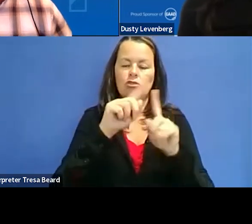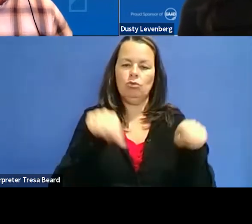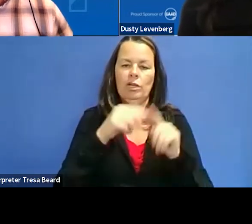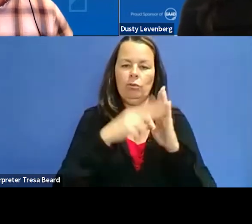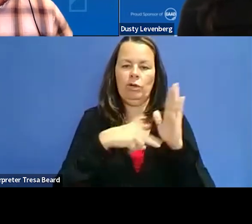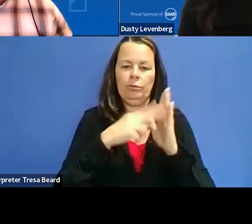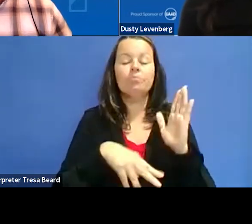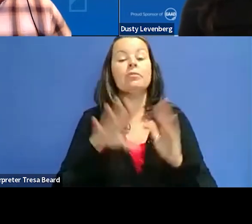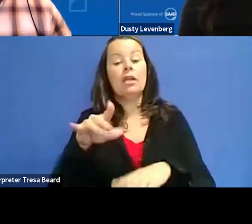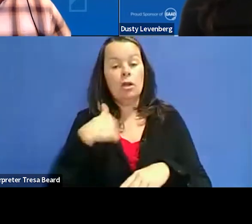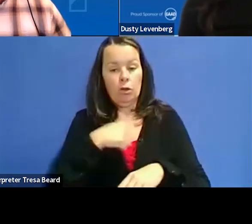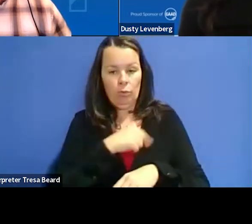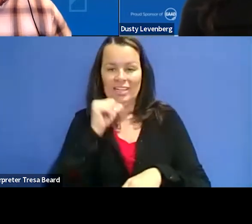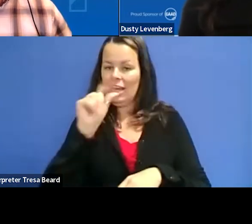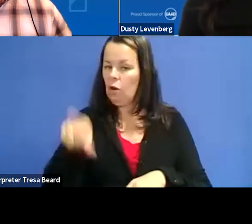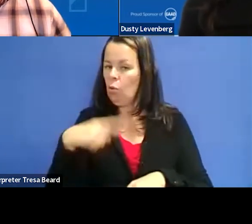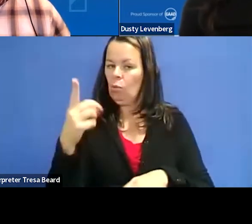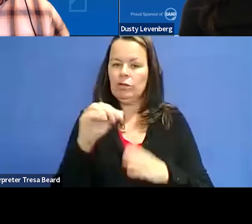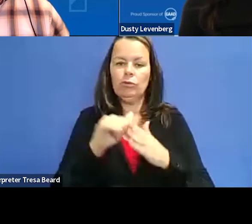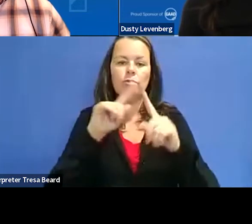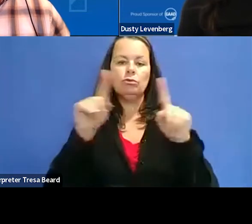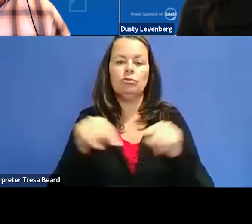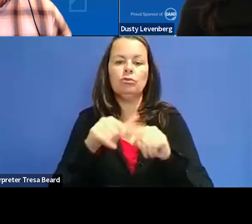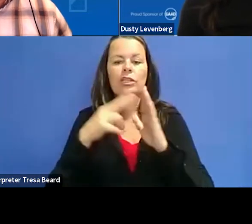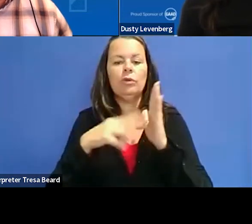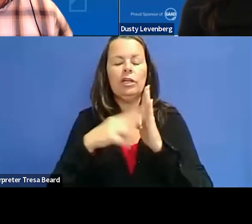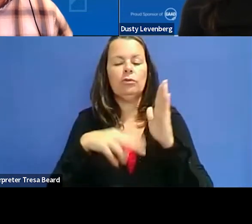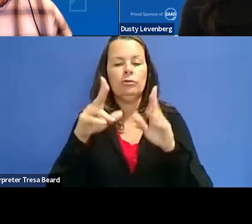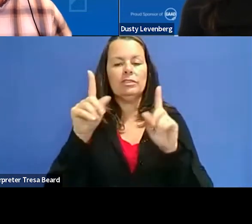But Dennis, do you want to speak to what other kind of testing that we've